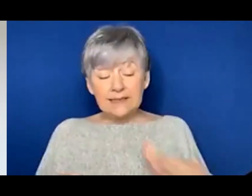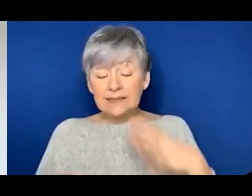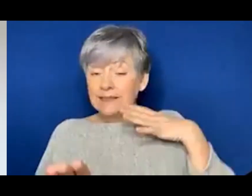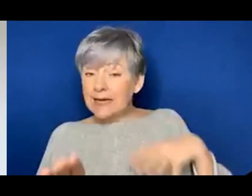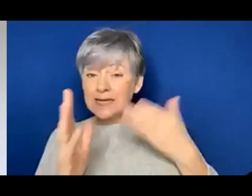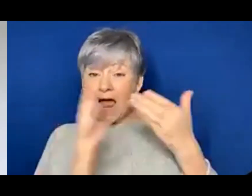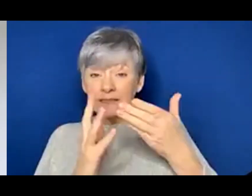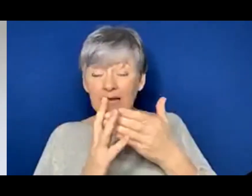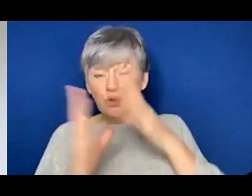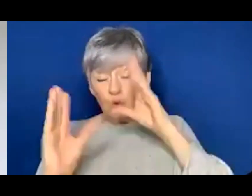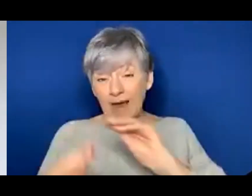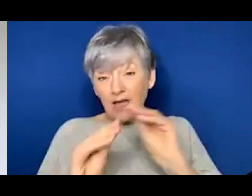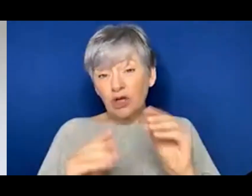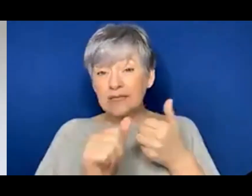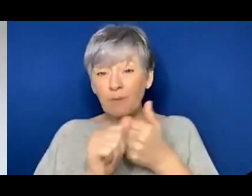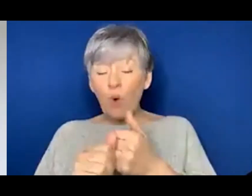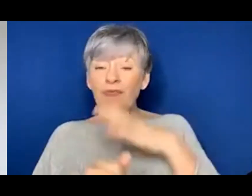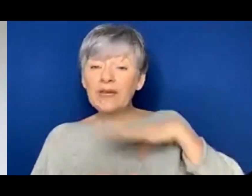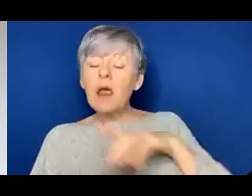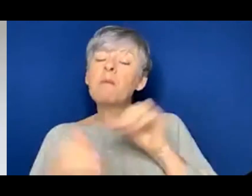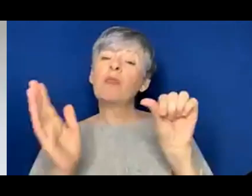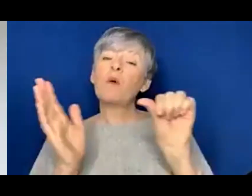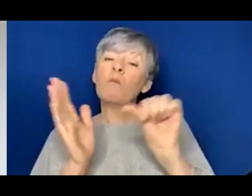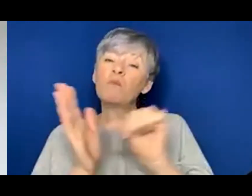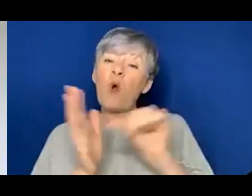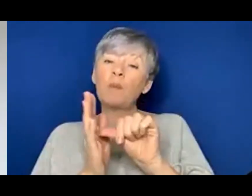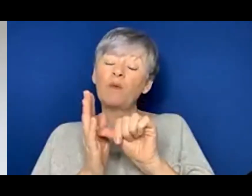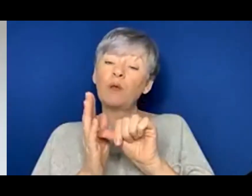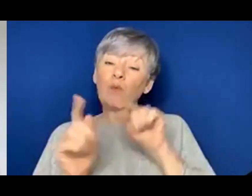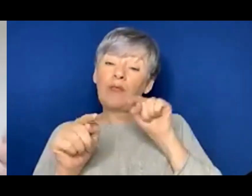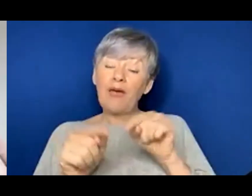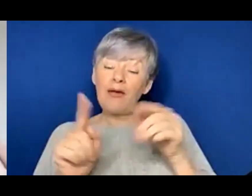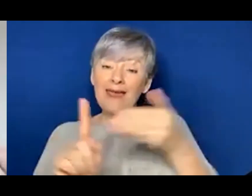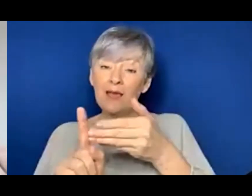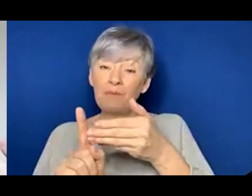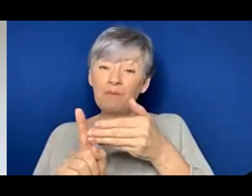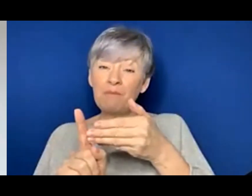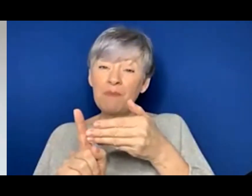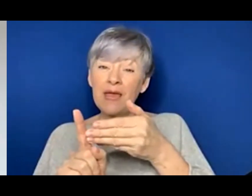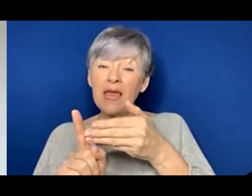as they need, the problem with the dynamic is the agency isn't with the autistic individual.